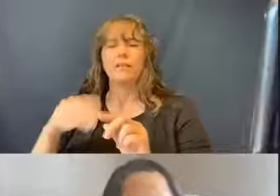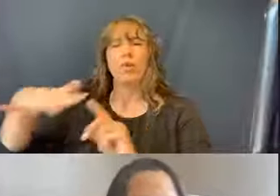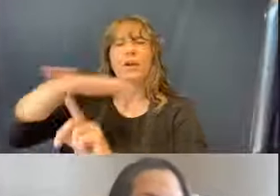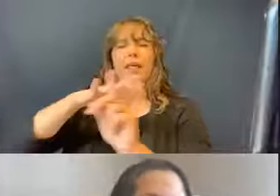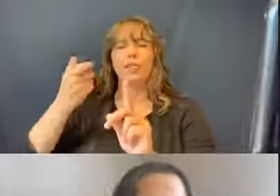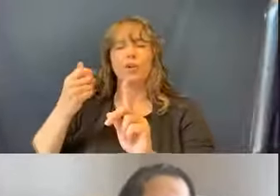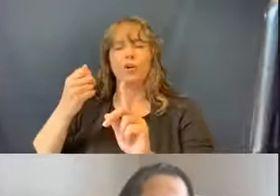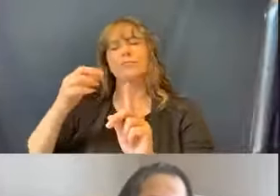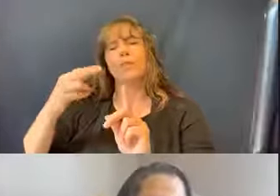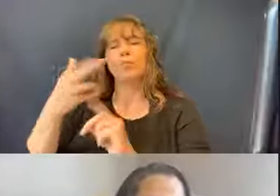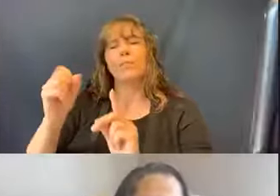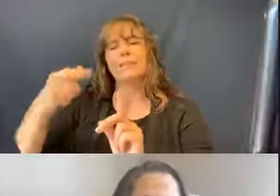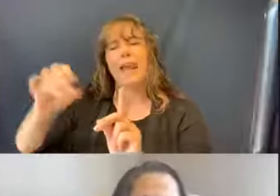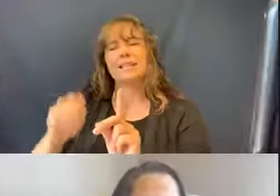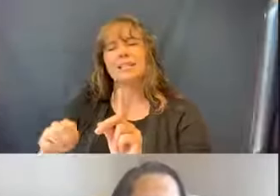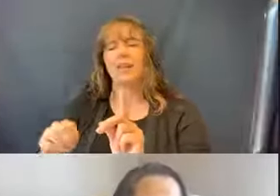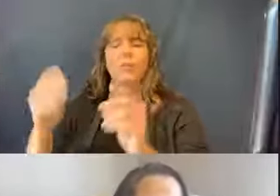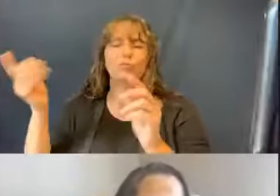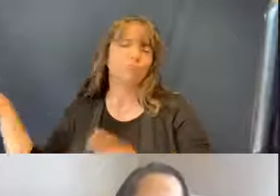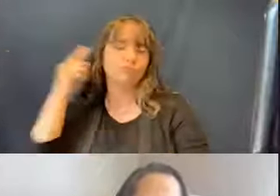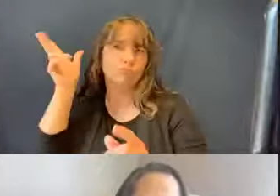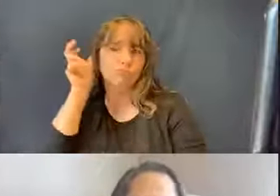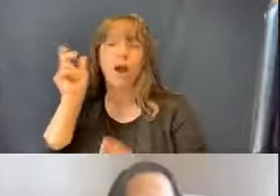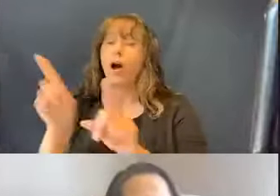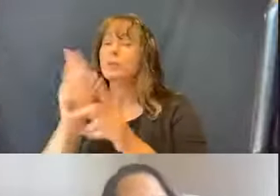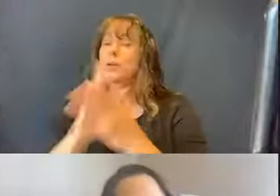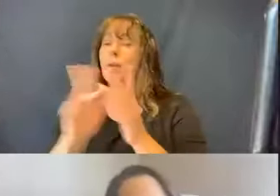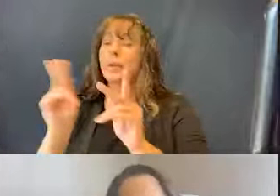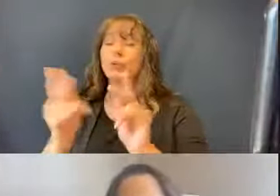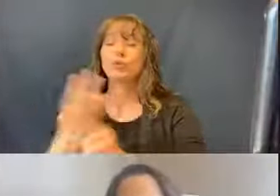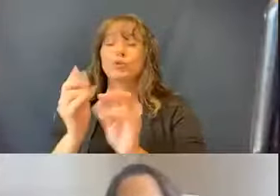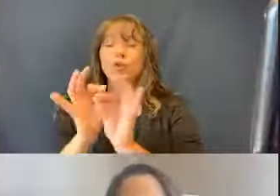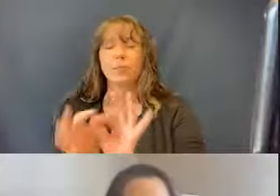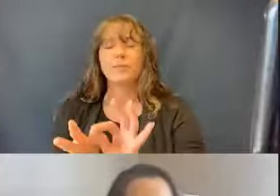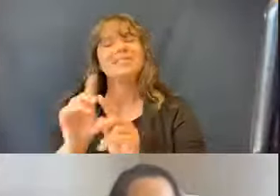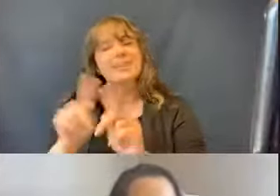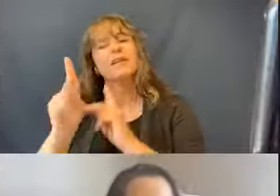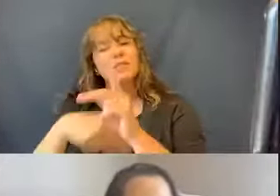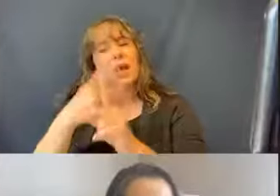You may also see people using interpreters. There's different types of interpreters. There's